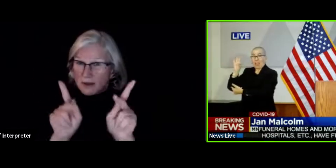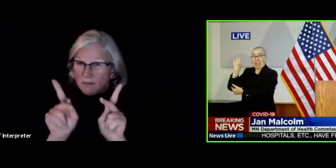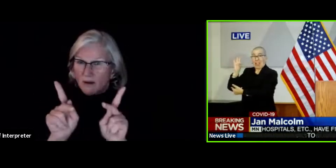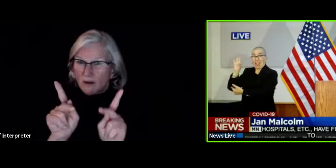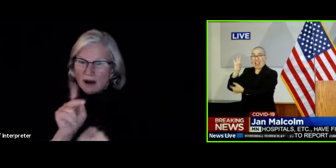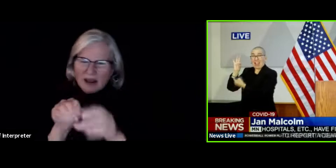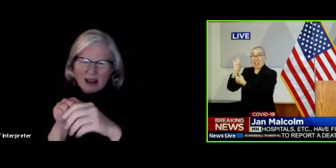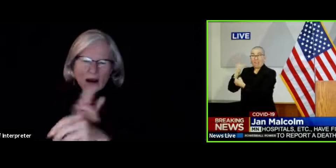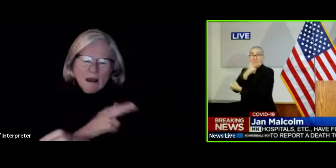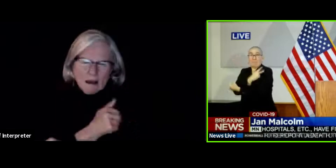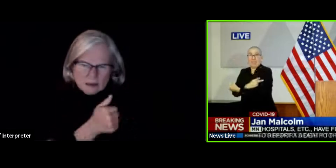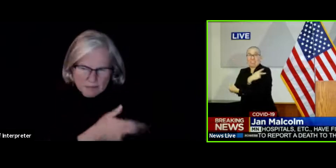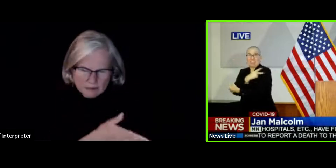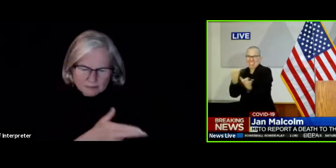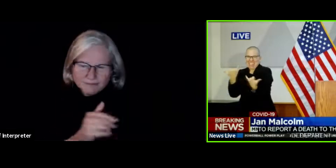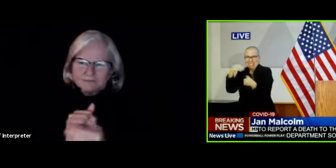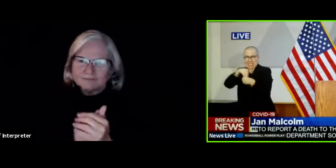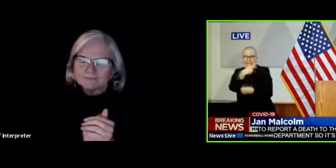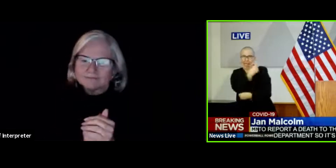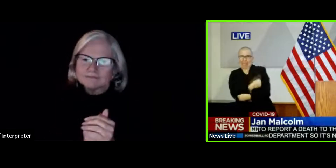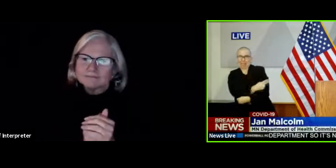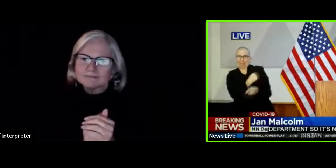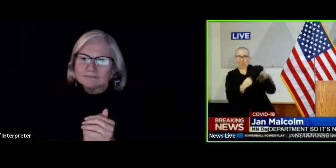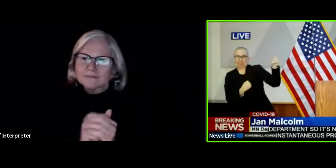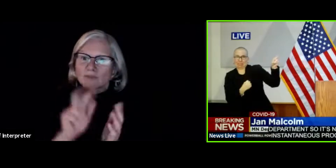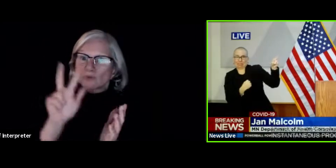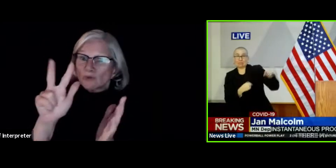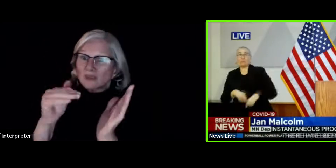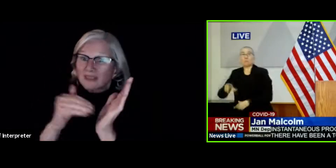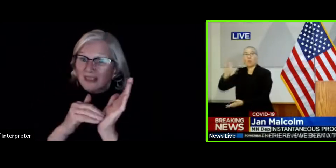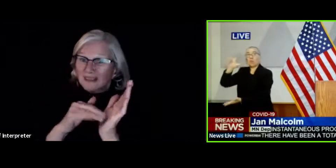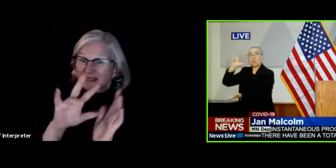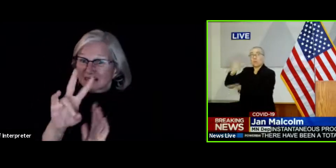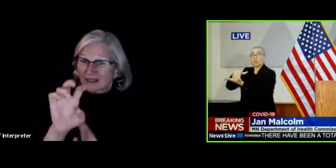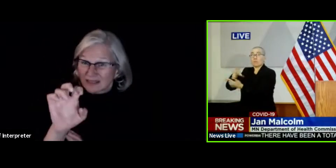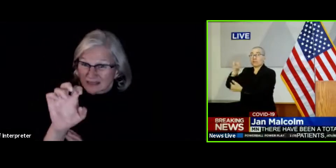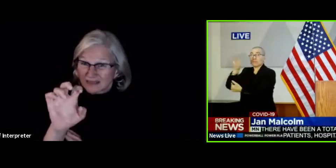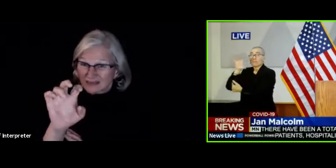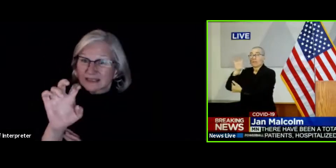IN MINNESOTA, 3,779 HAVE RECEIVED INTENSIVE CARE.